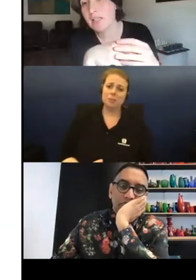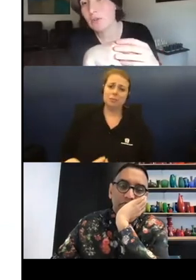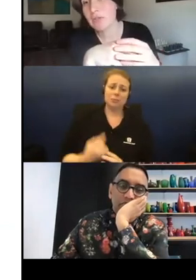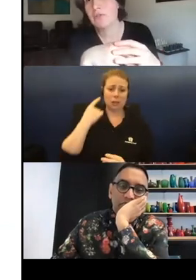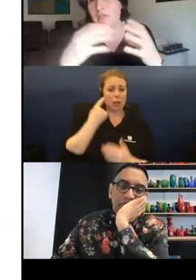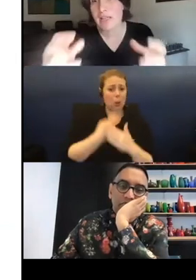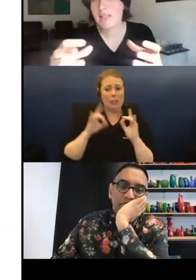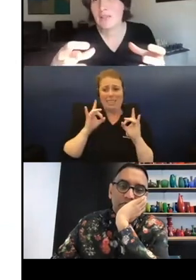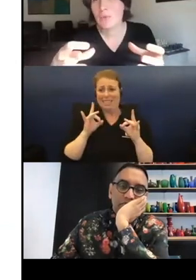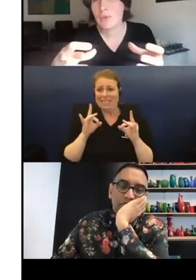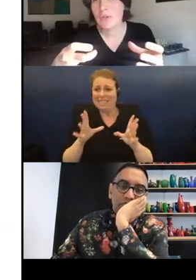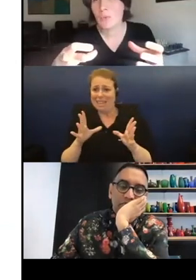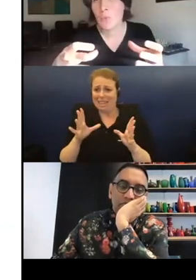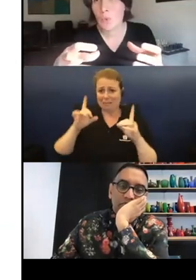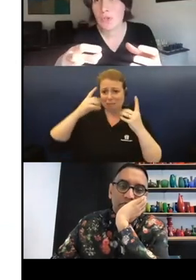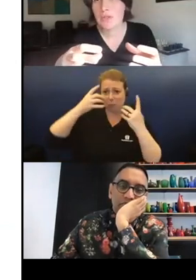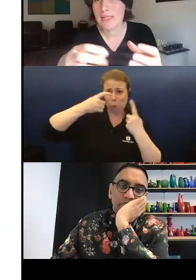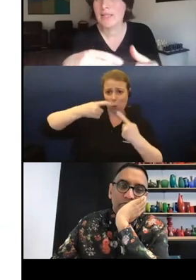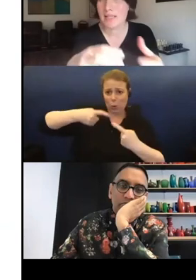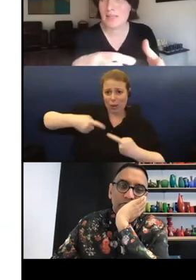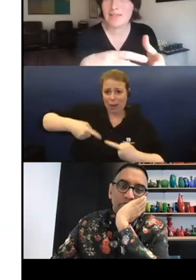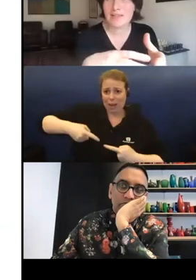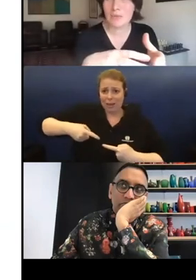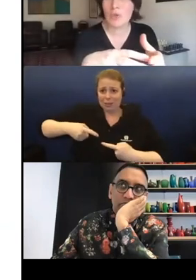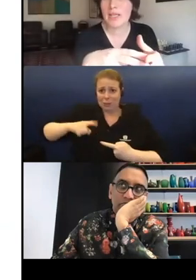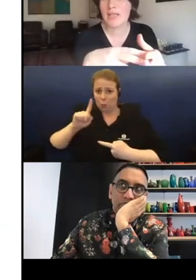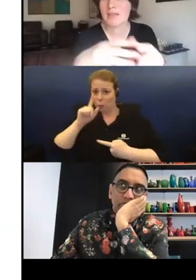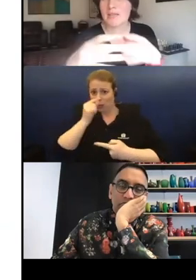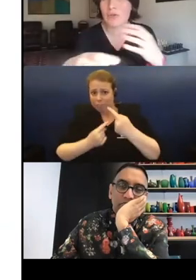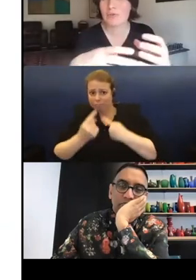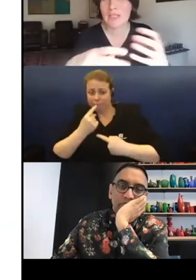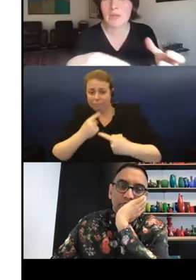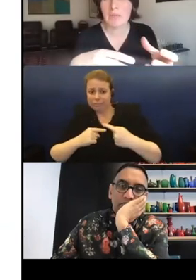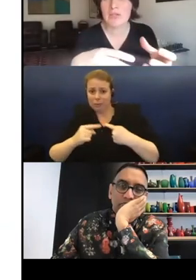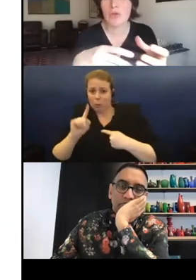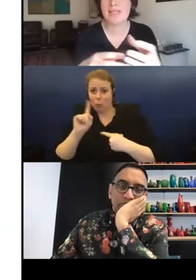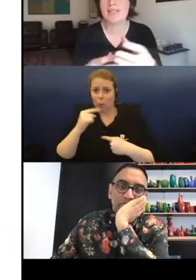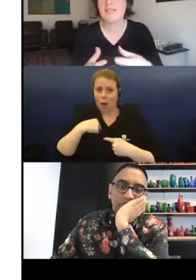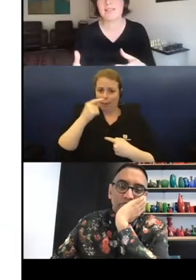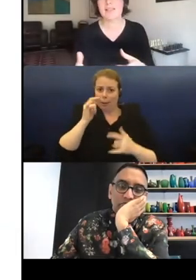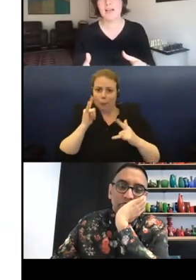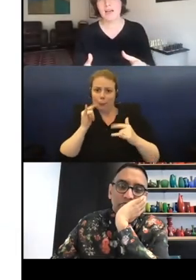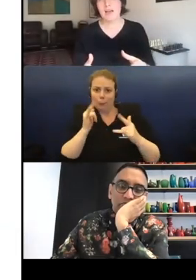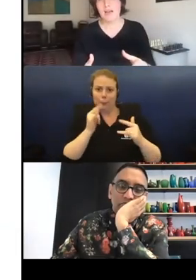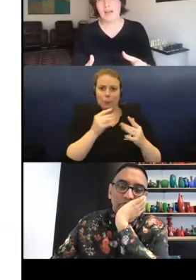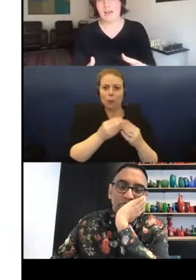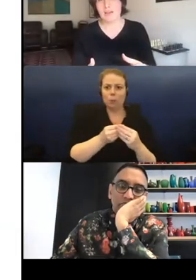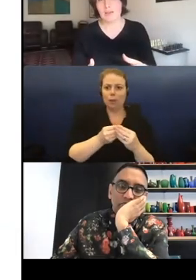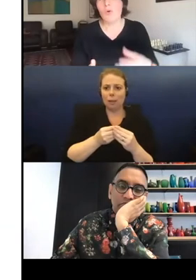unraveling uh what they can tell us and what i can sort of experiment so i see this all my